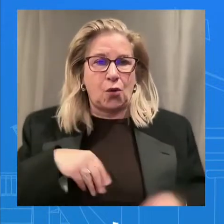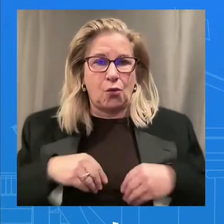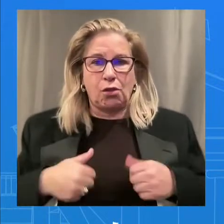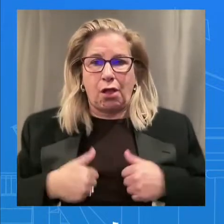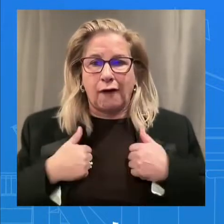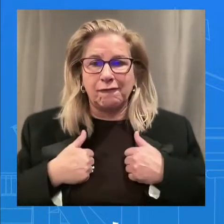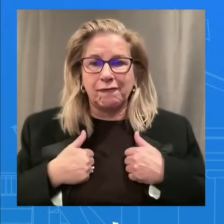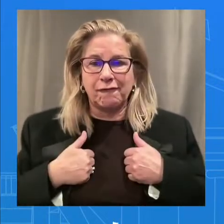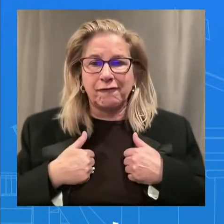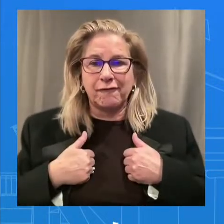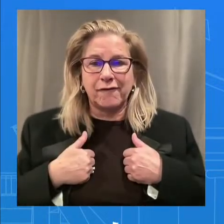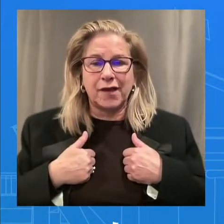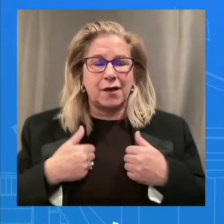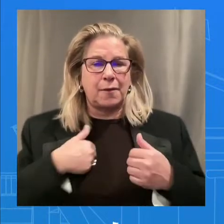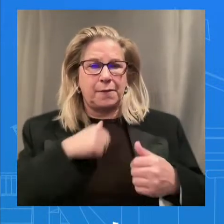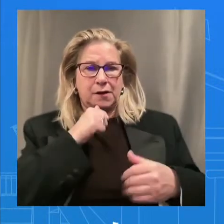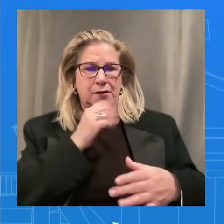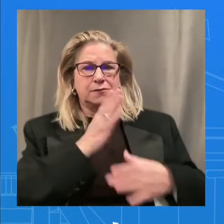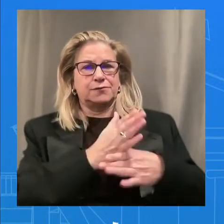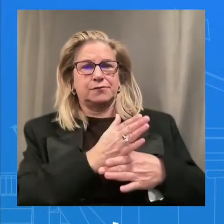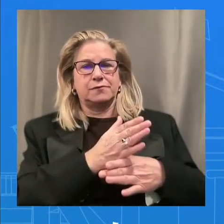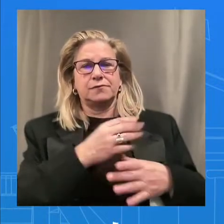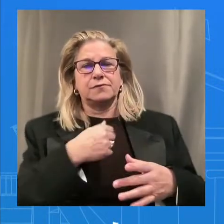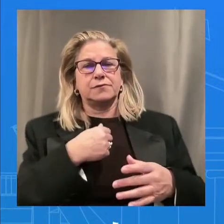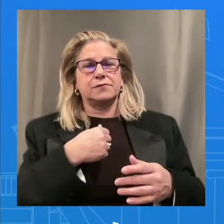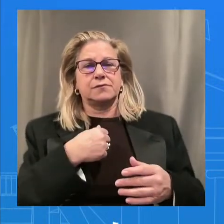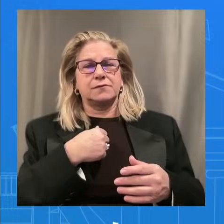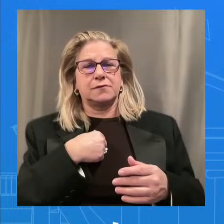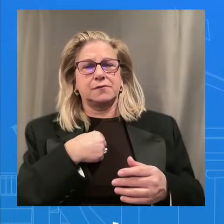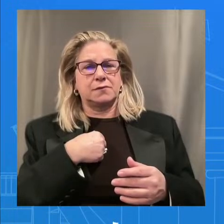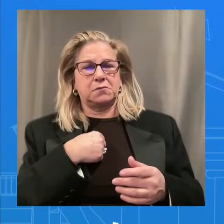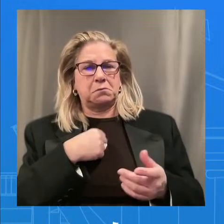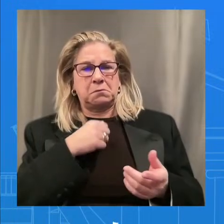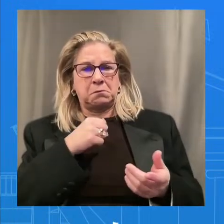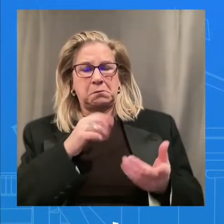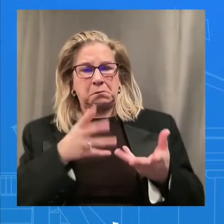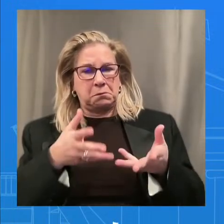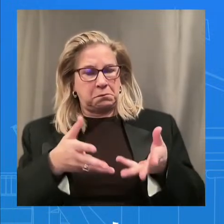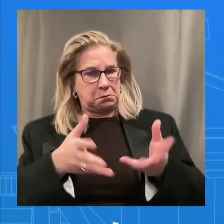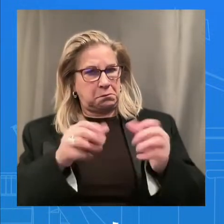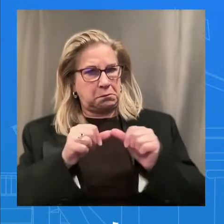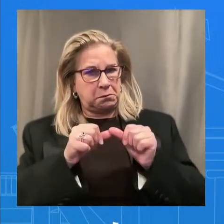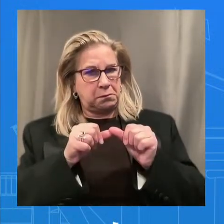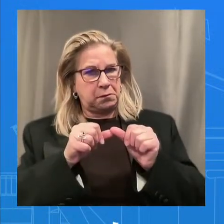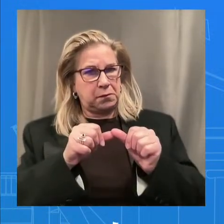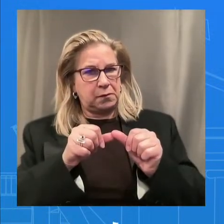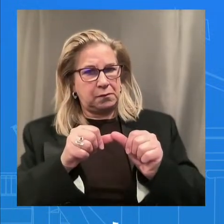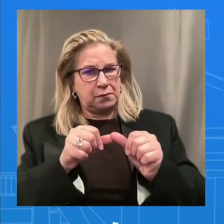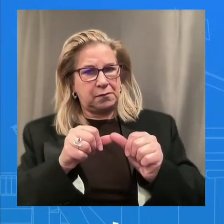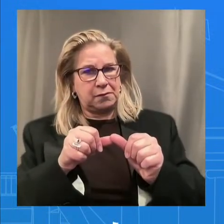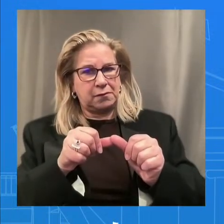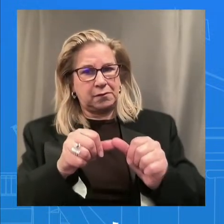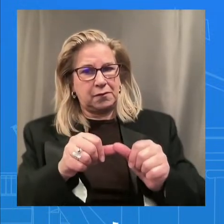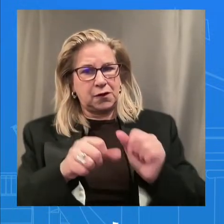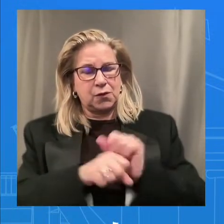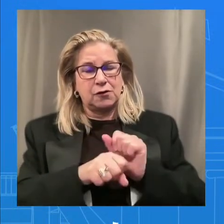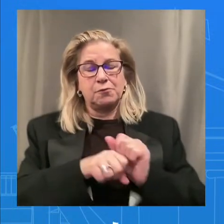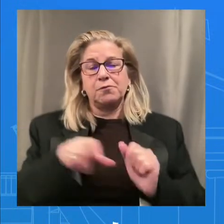As far as if any entity, countries that are behind that, I can’t speak to that at this time.